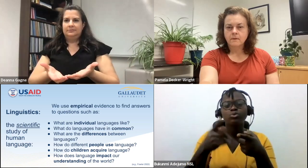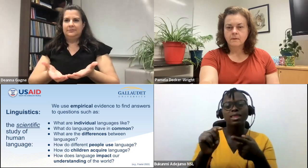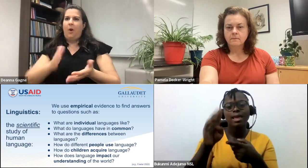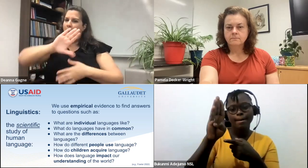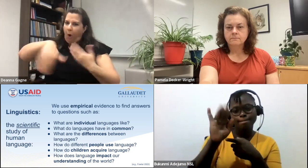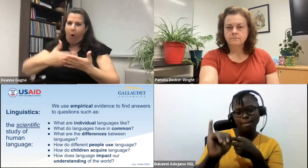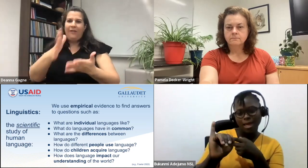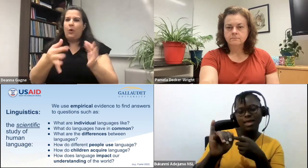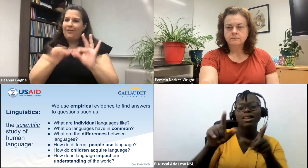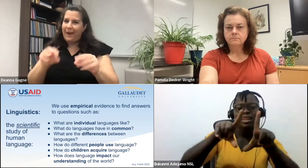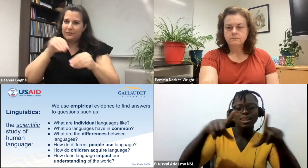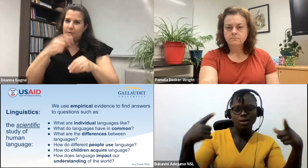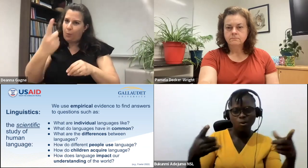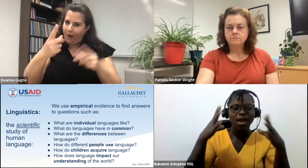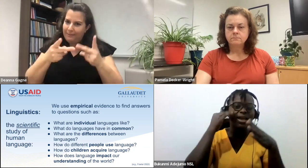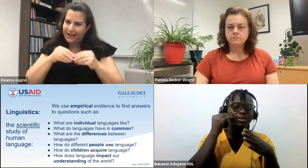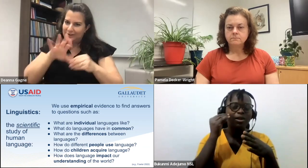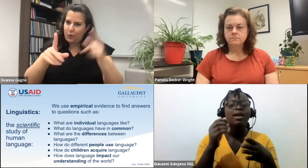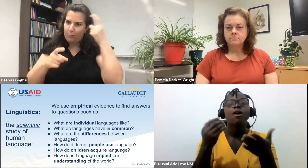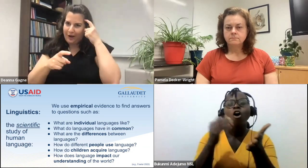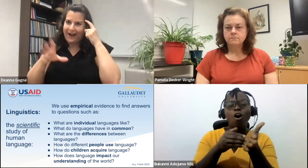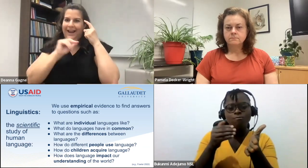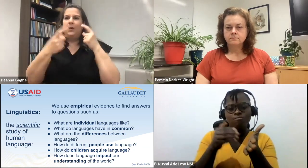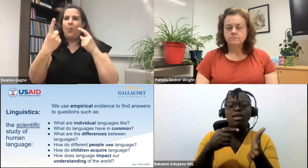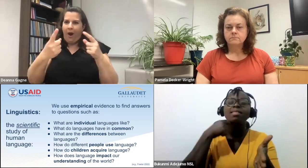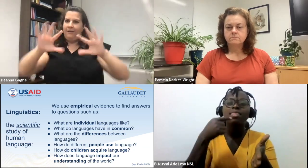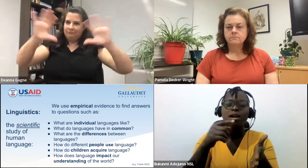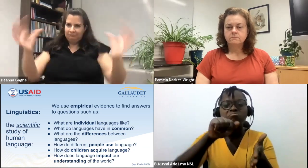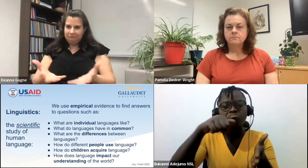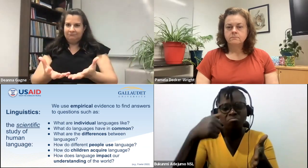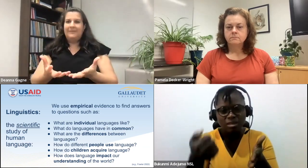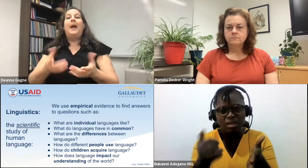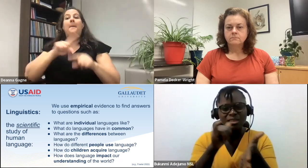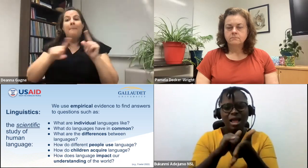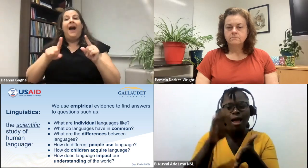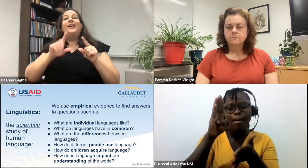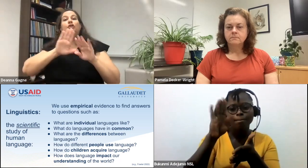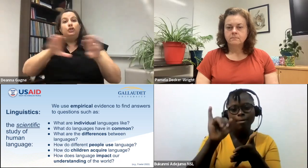from their whole language experience. The all language is in the brain.